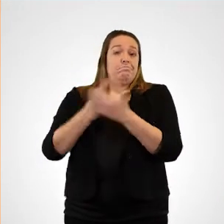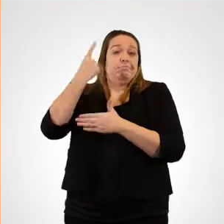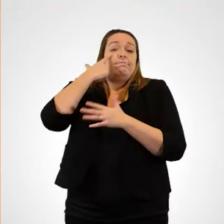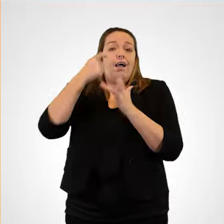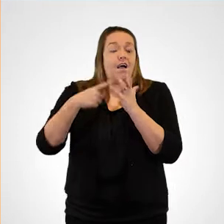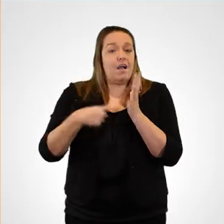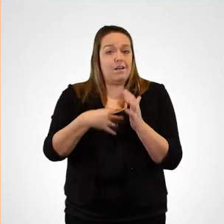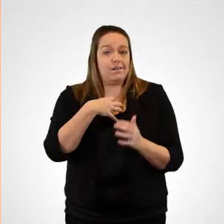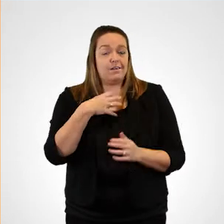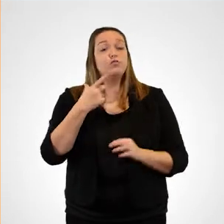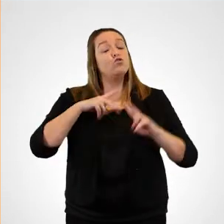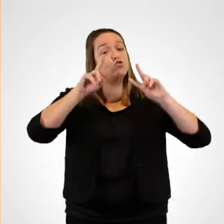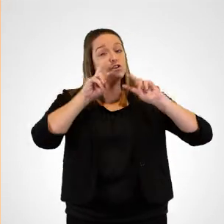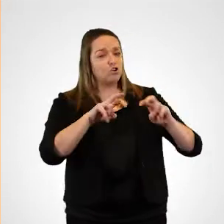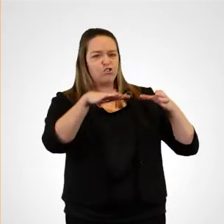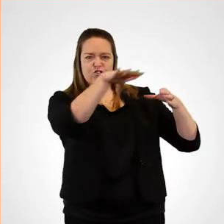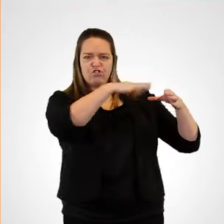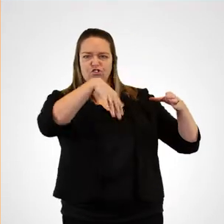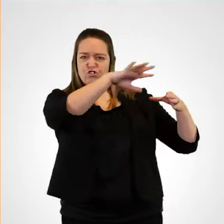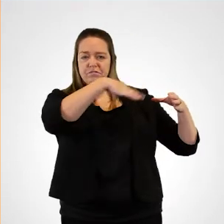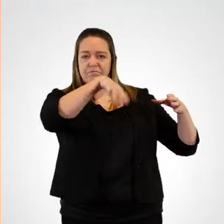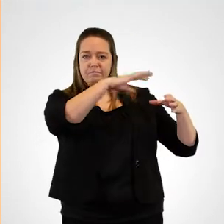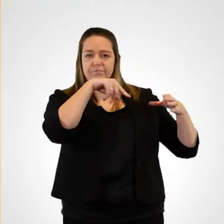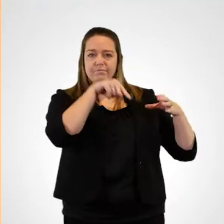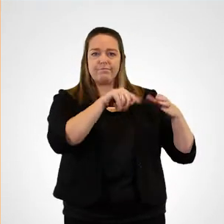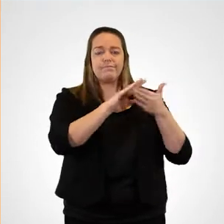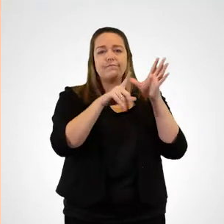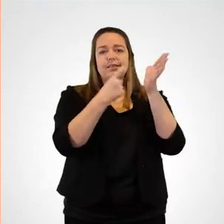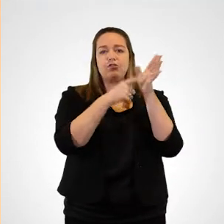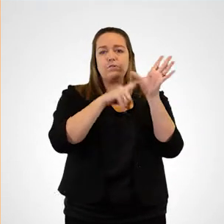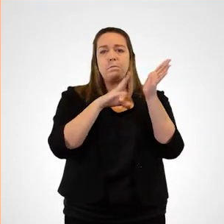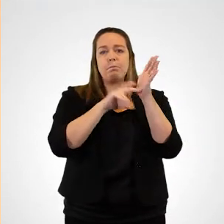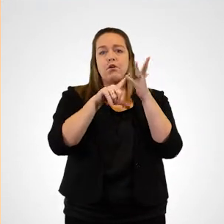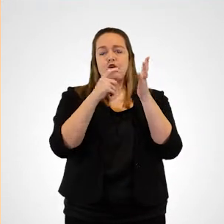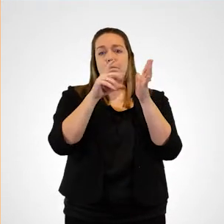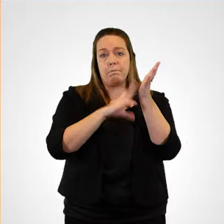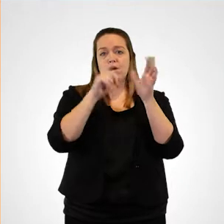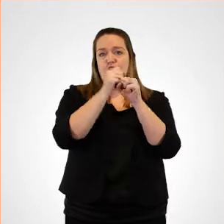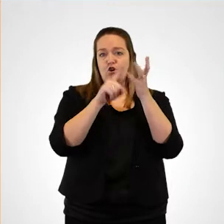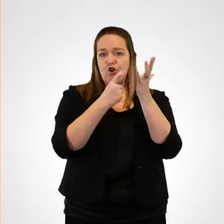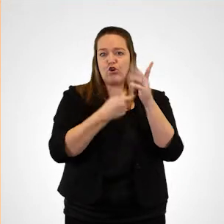because the researchers and Harry McGurk, who I've had the privilege of knowing,